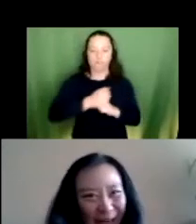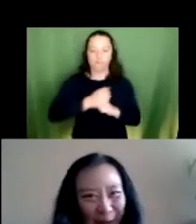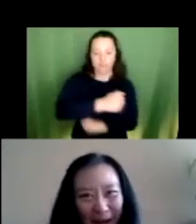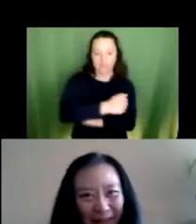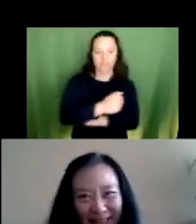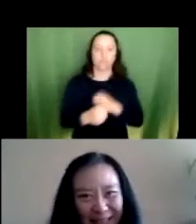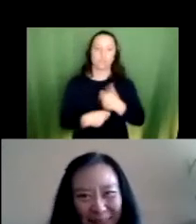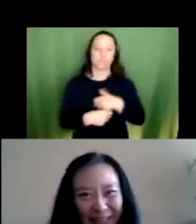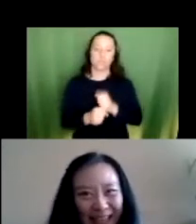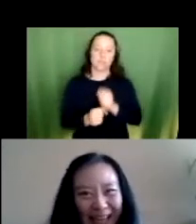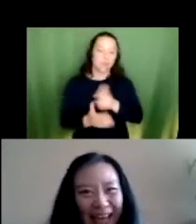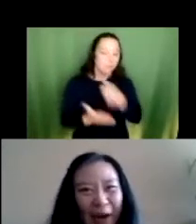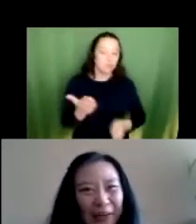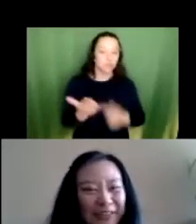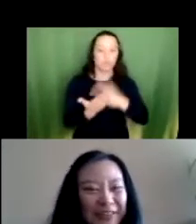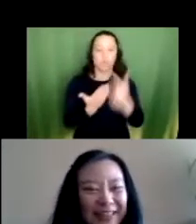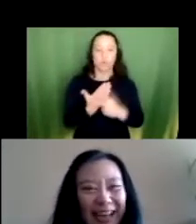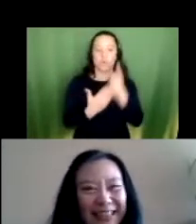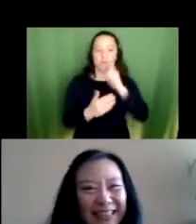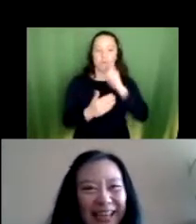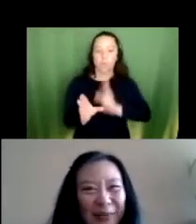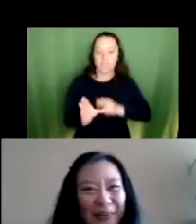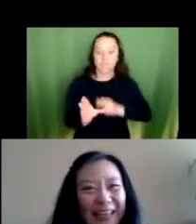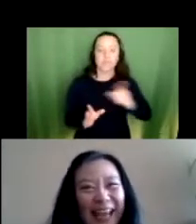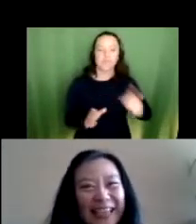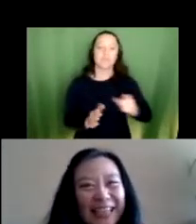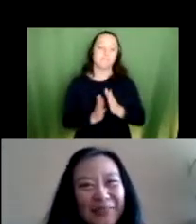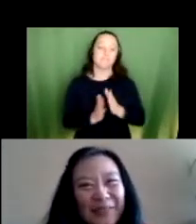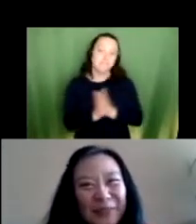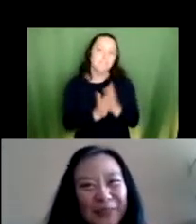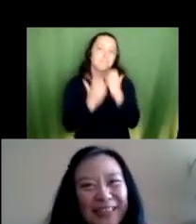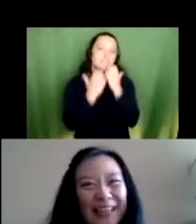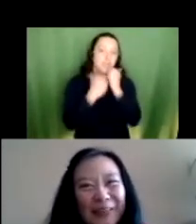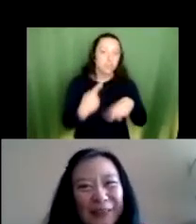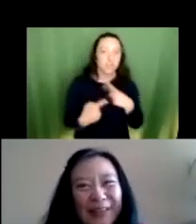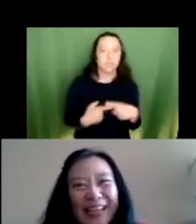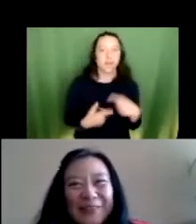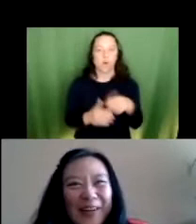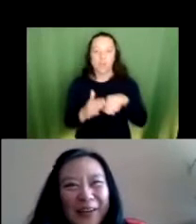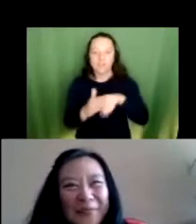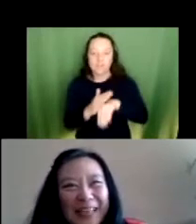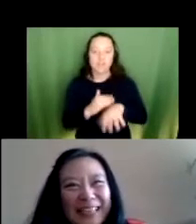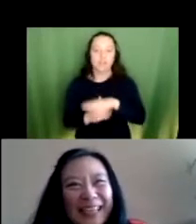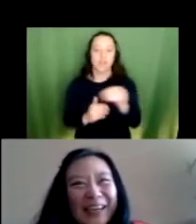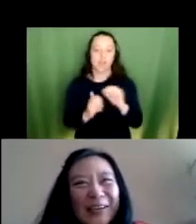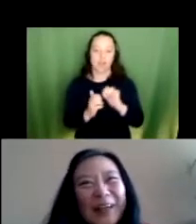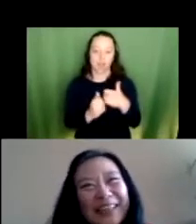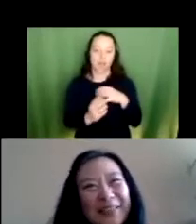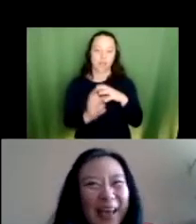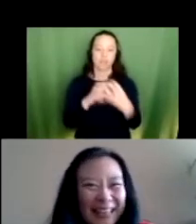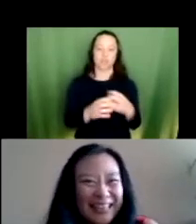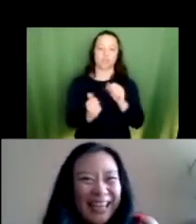about accessibility and how it intersects with engaging individuals in a learning environment. Welcome Alexander.